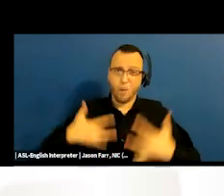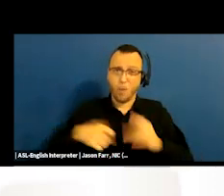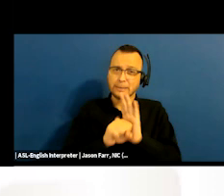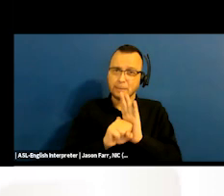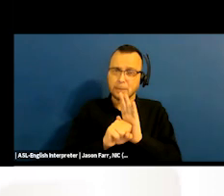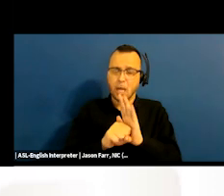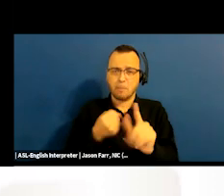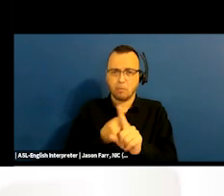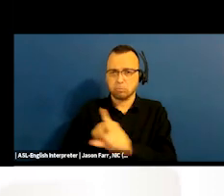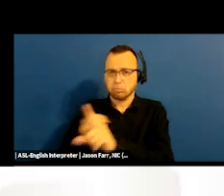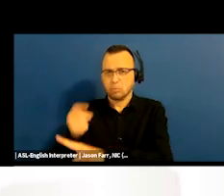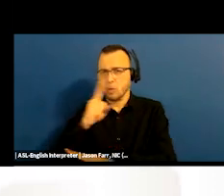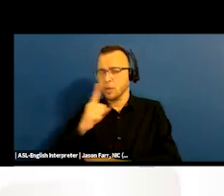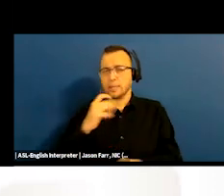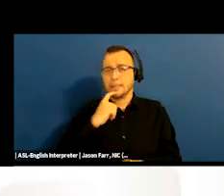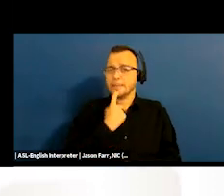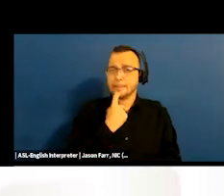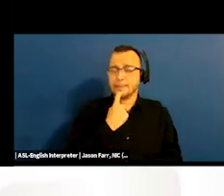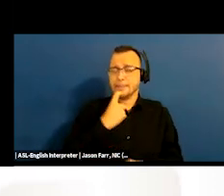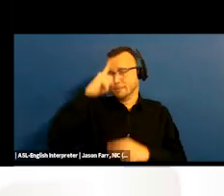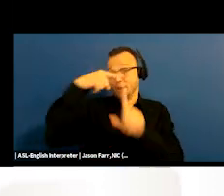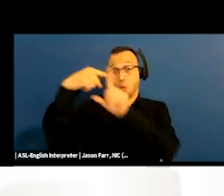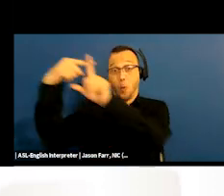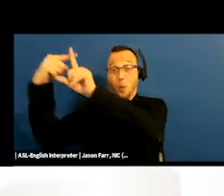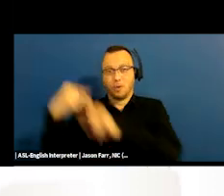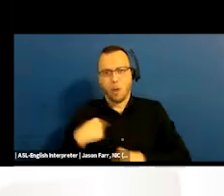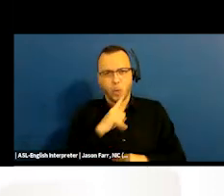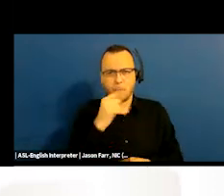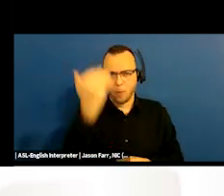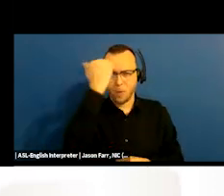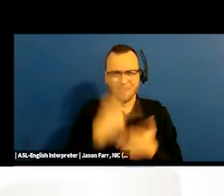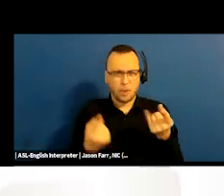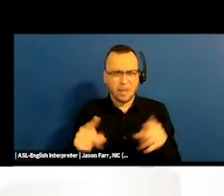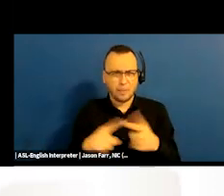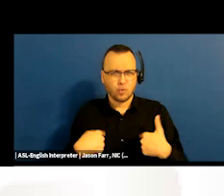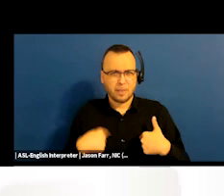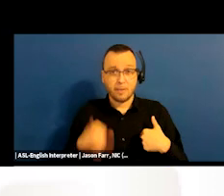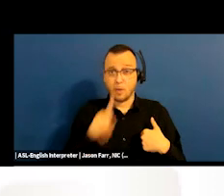and things kind of had this higher power. I was very far from faith and all those things then.